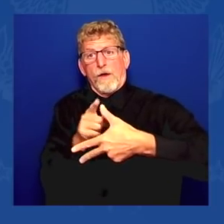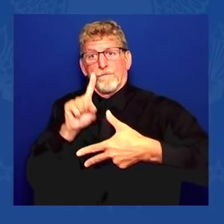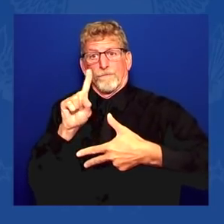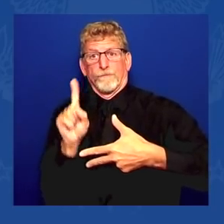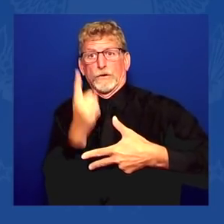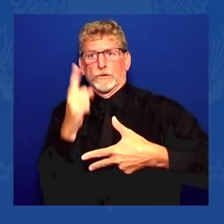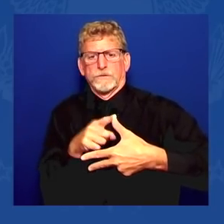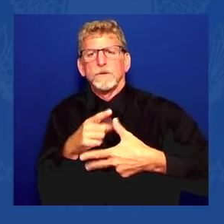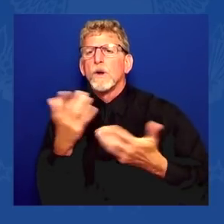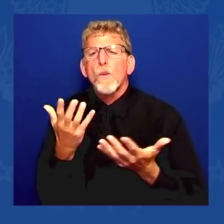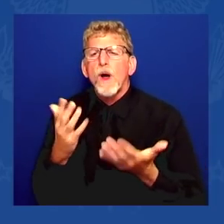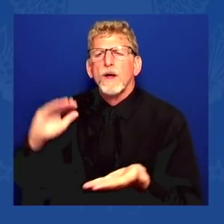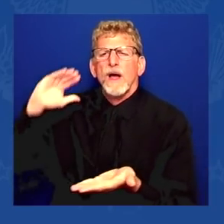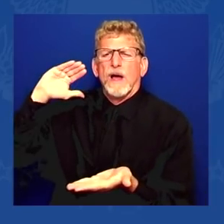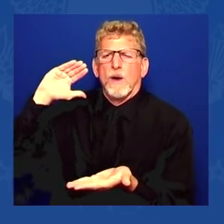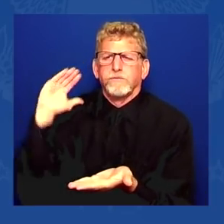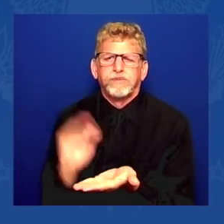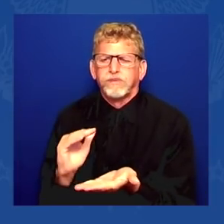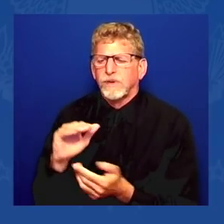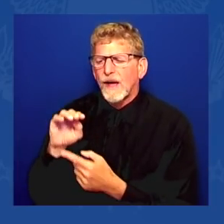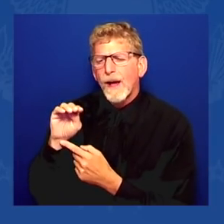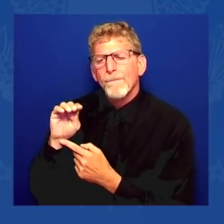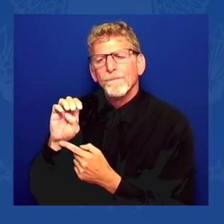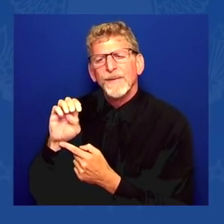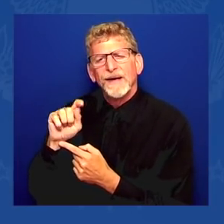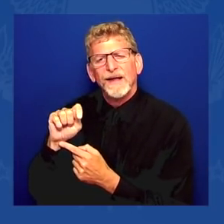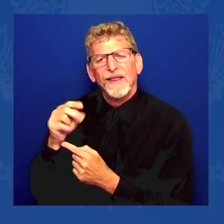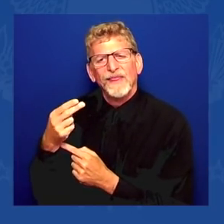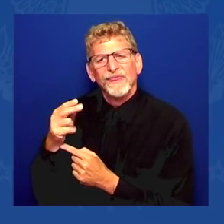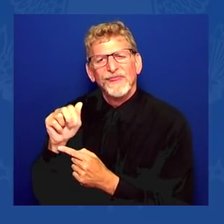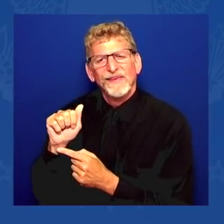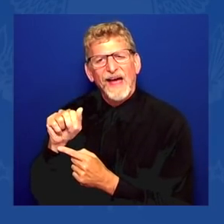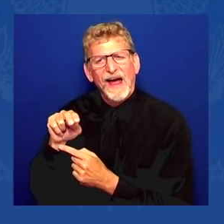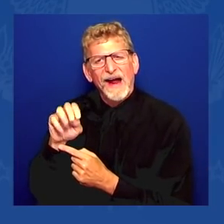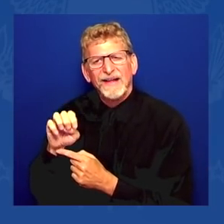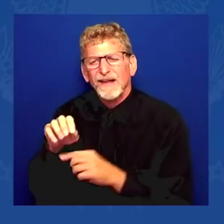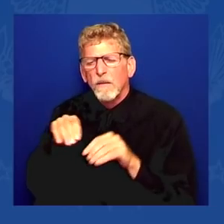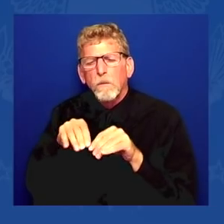You may remember -- and I know you all do, but to say this for the press and those listening -- back --